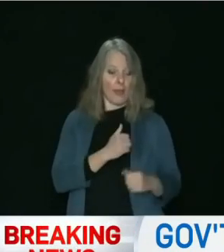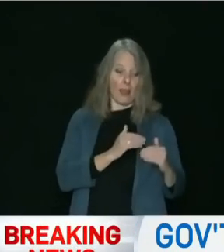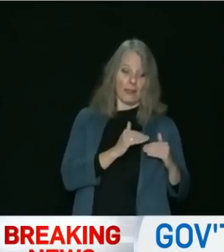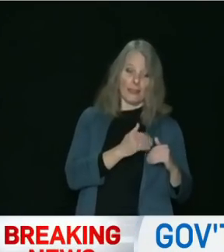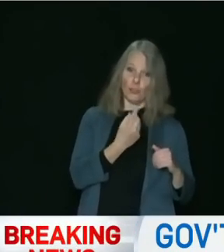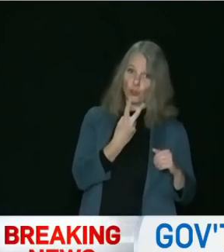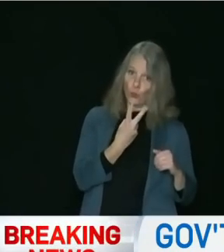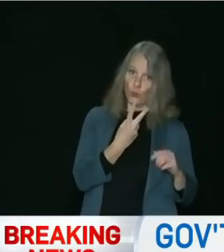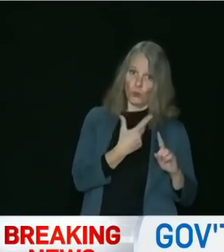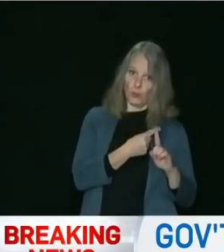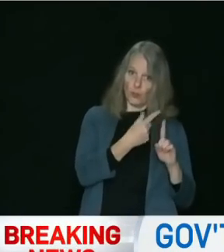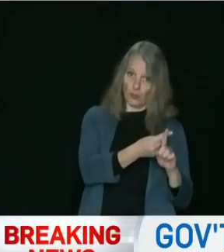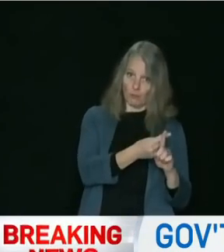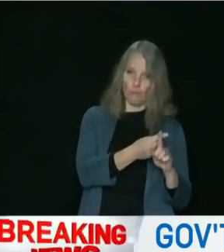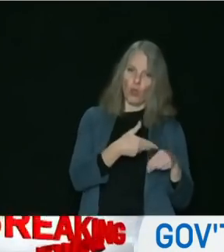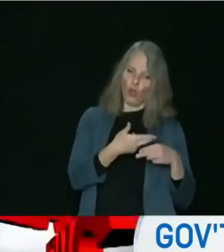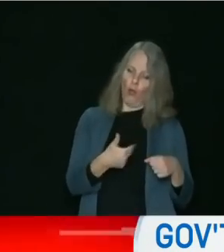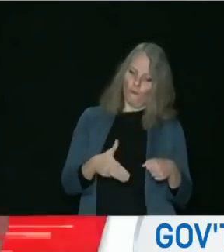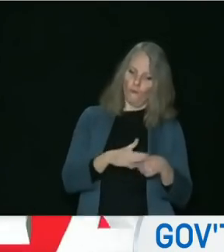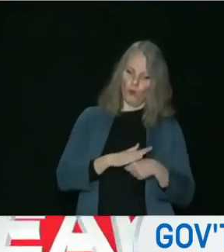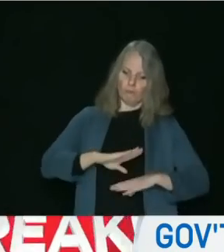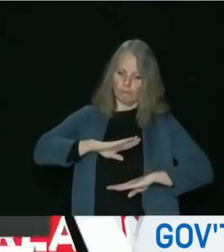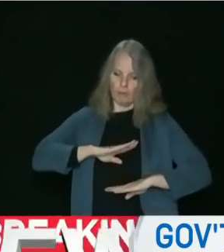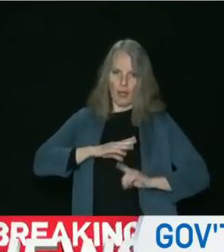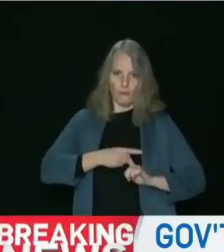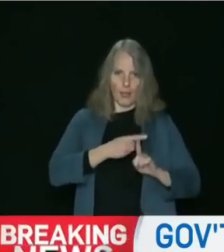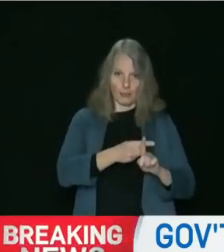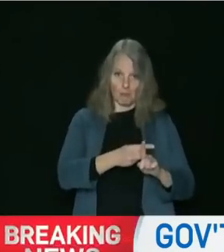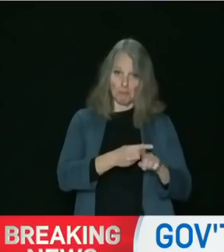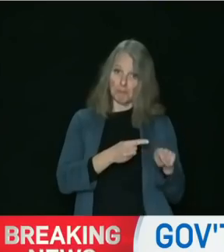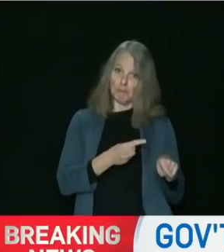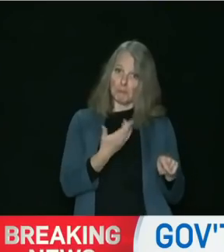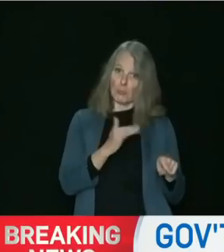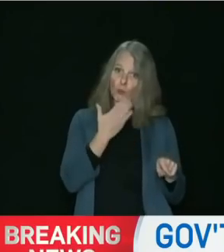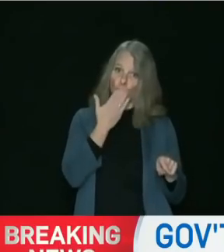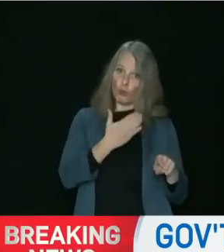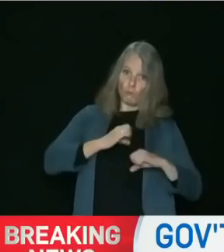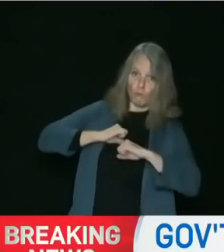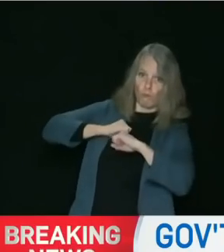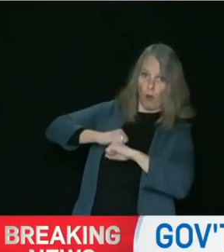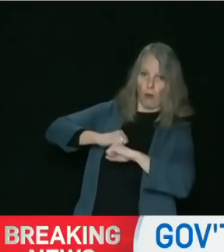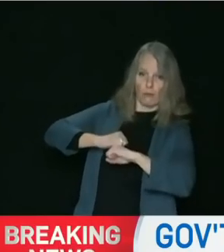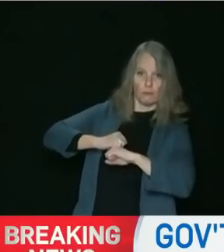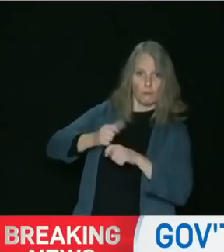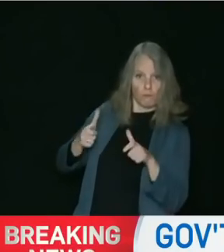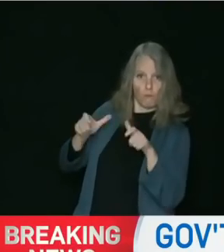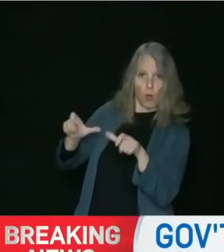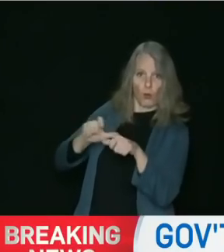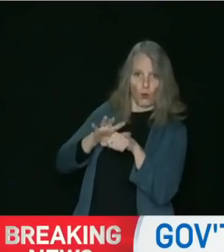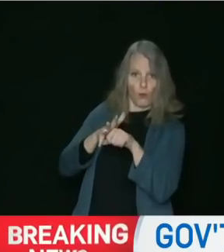SLIDE 10. THE FACT OF BEING COMPLETELY VACCINATED, HAVING RECEIVED AT